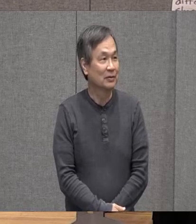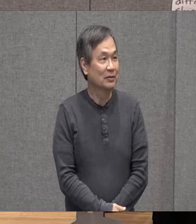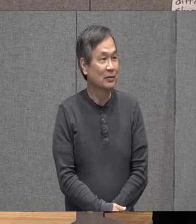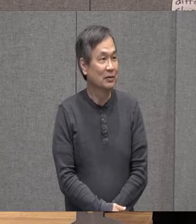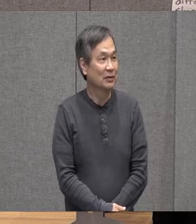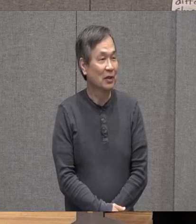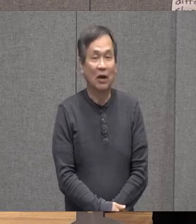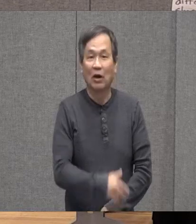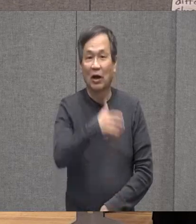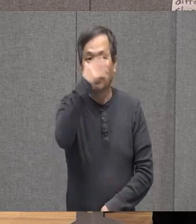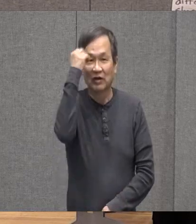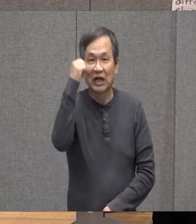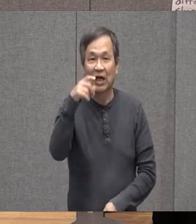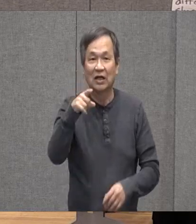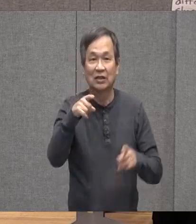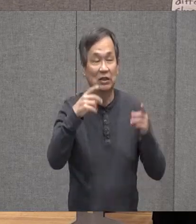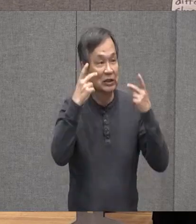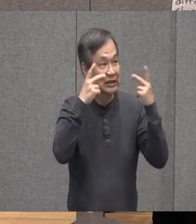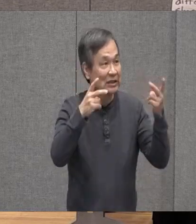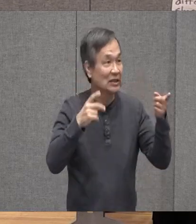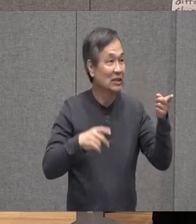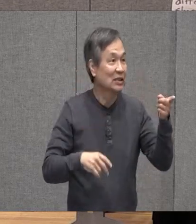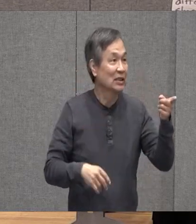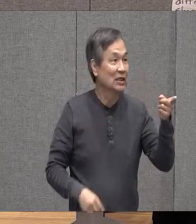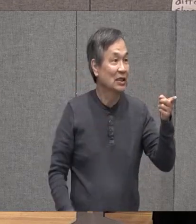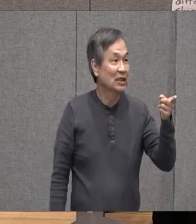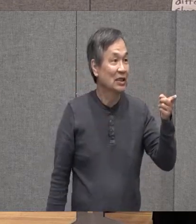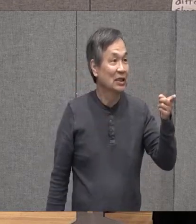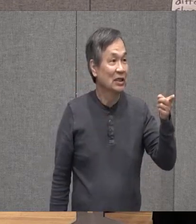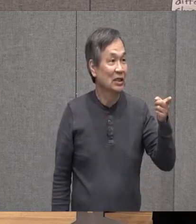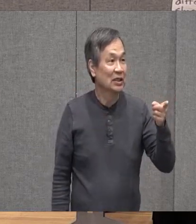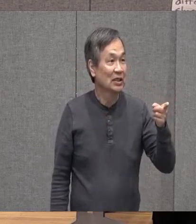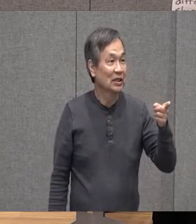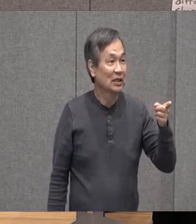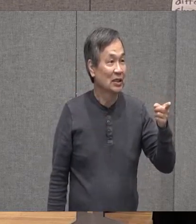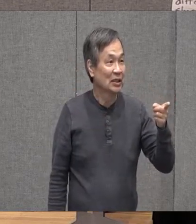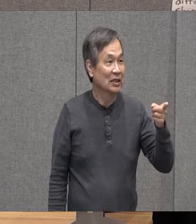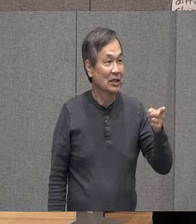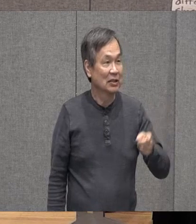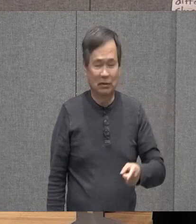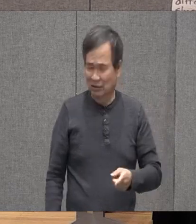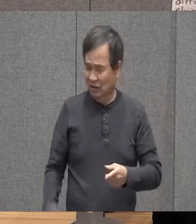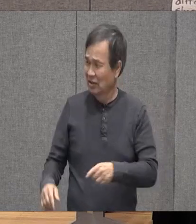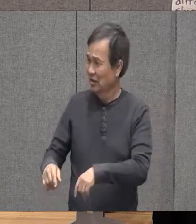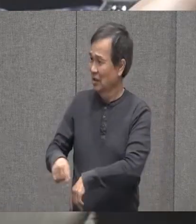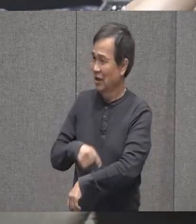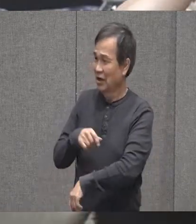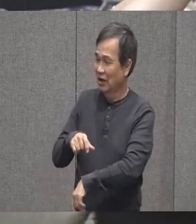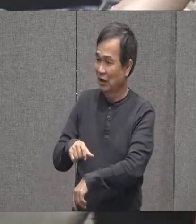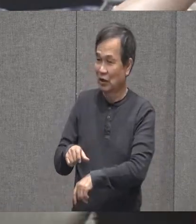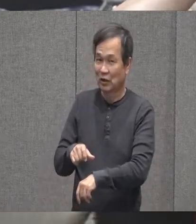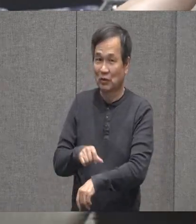Oh, I don't know if I showed it to you guys enough. This feels long. Alright, it is a long word.